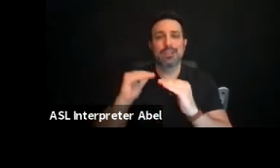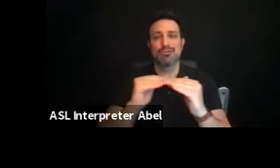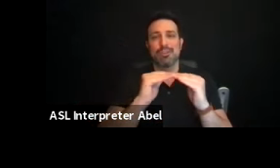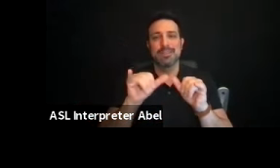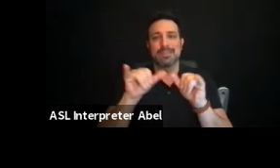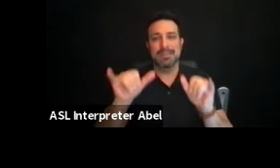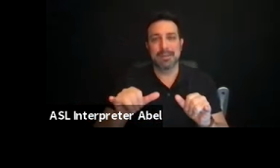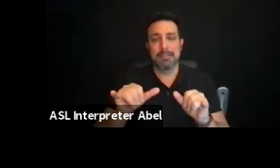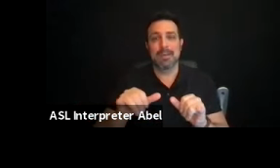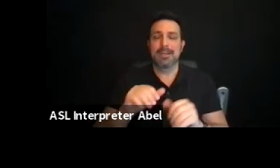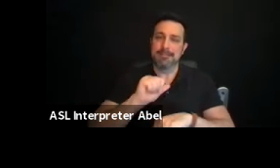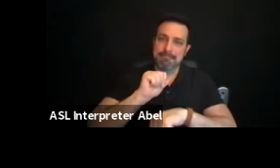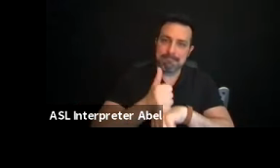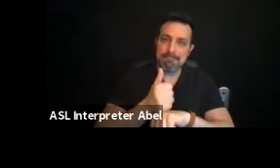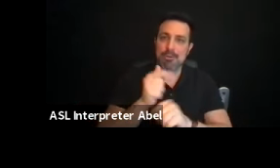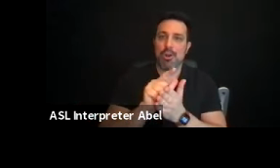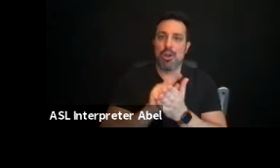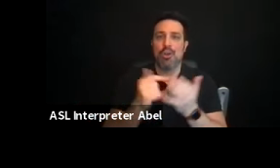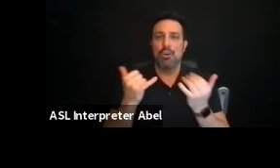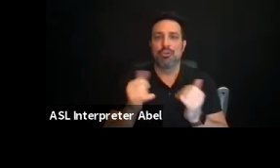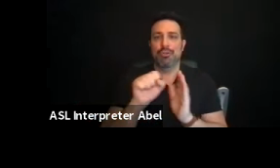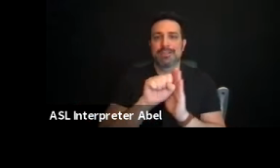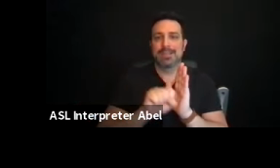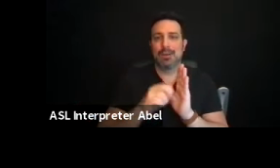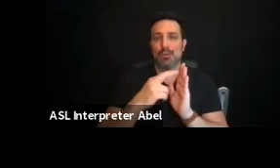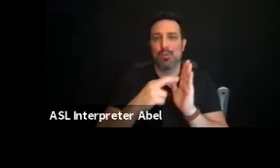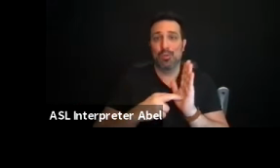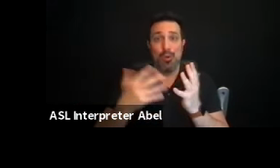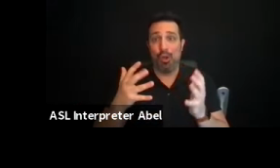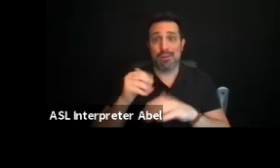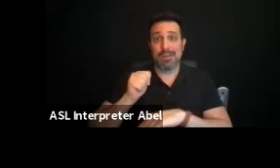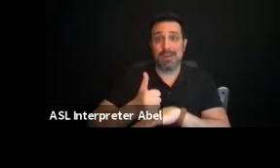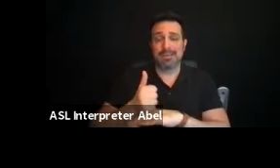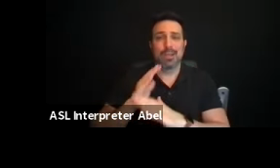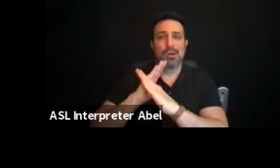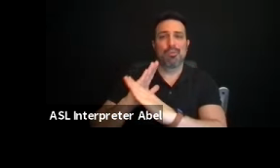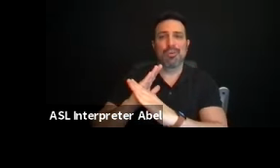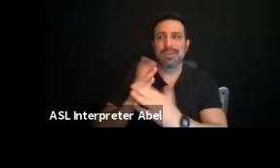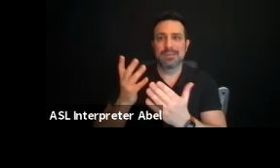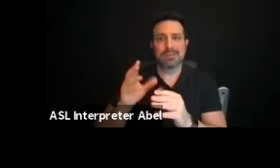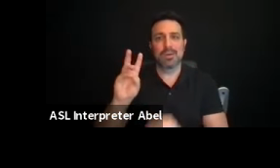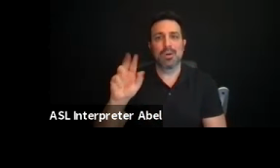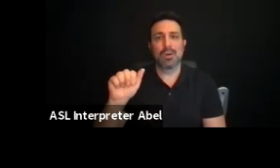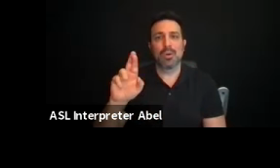work in 2018 and 2019, it has to do with courthouses. It protects Oregon's